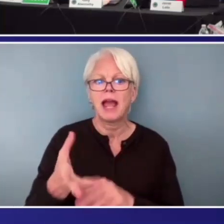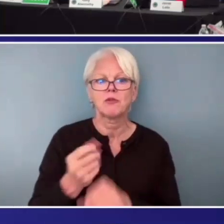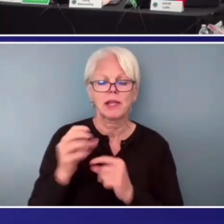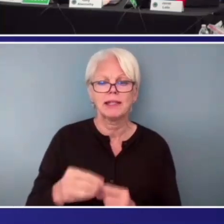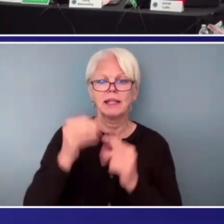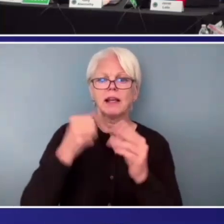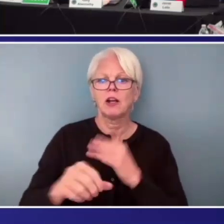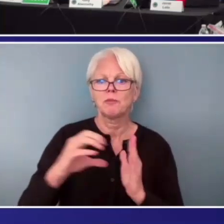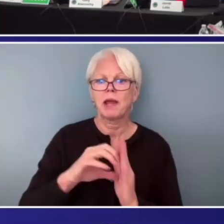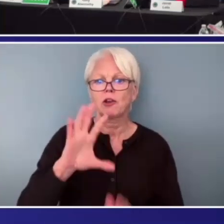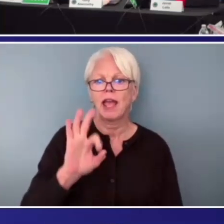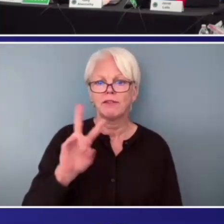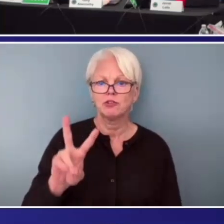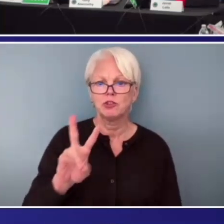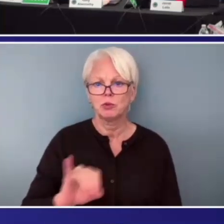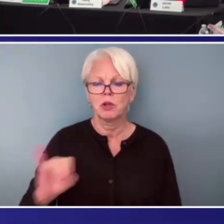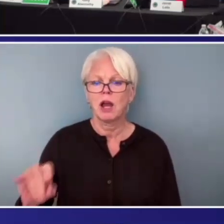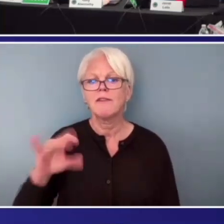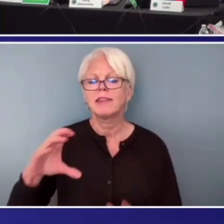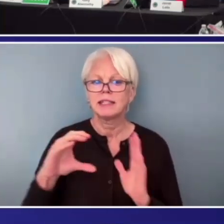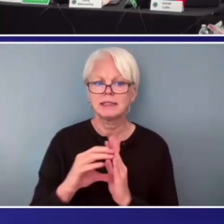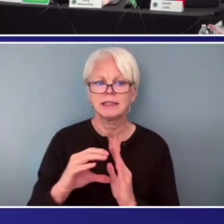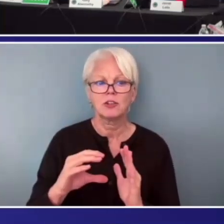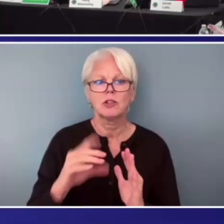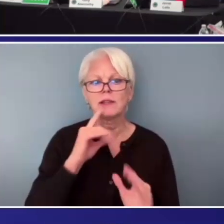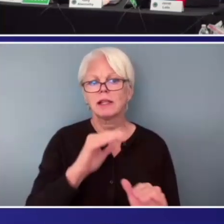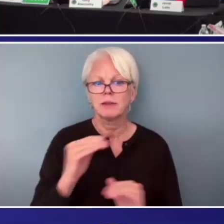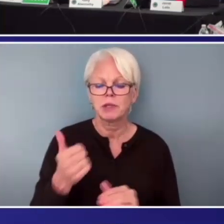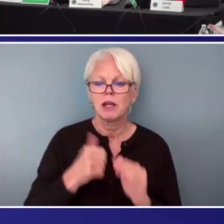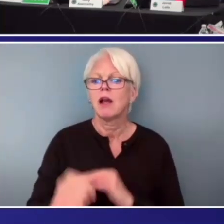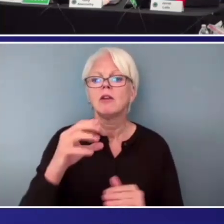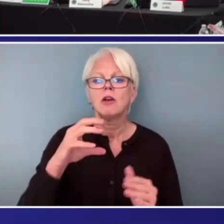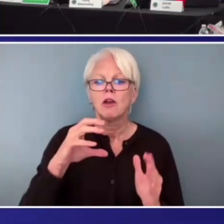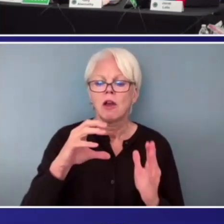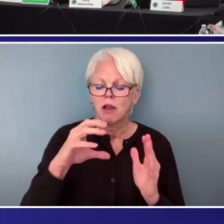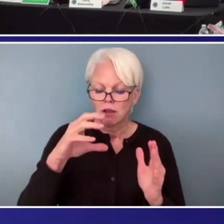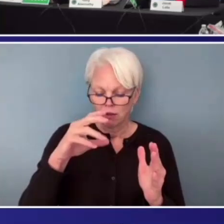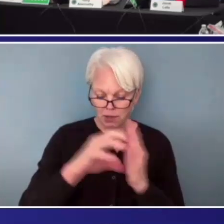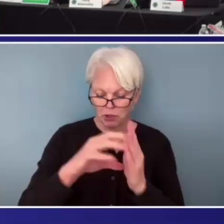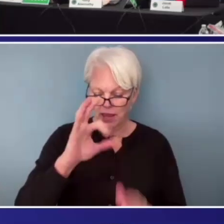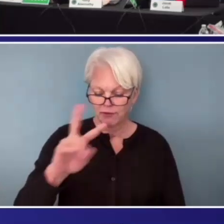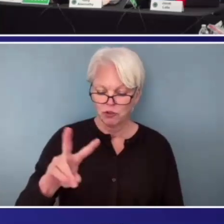(f)(2) Romanette two of this section, the limitations under paragraph (f)(2) Romanette one of this section shall apply